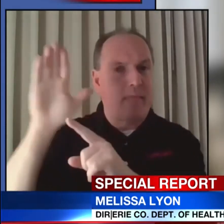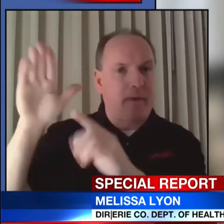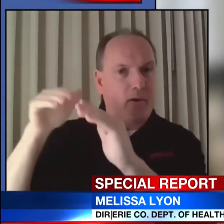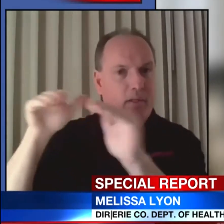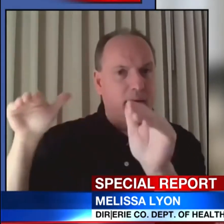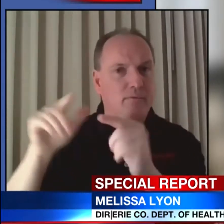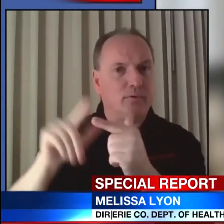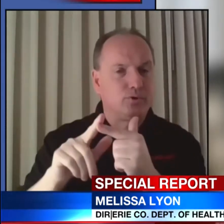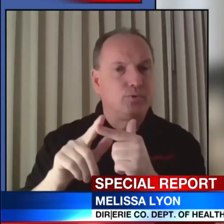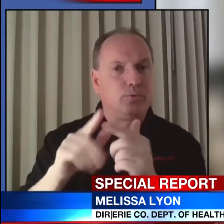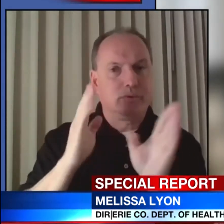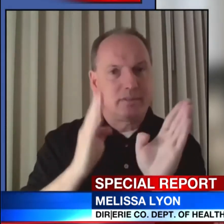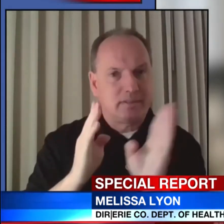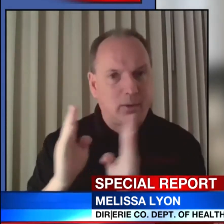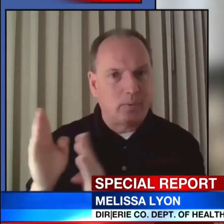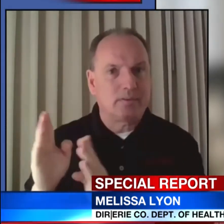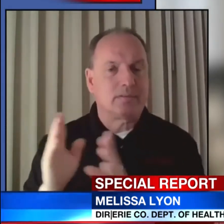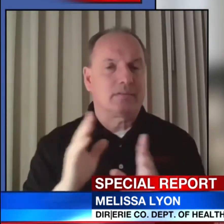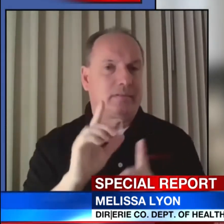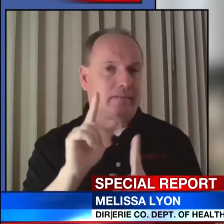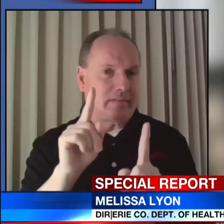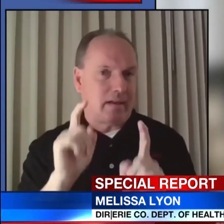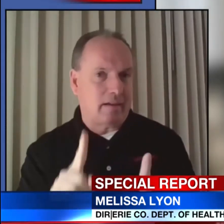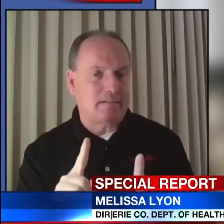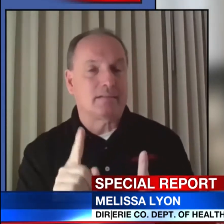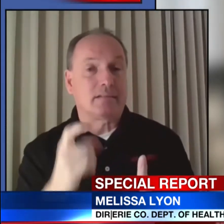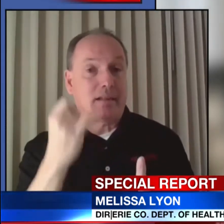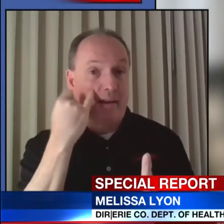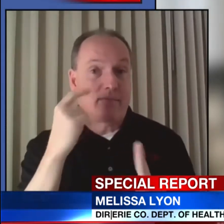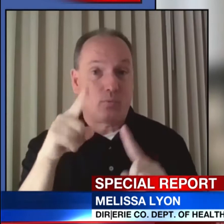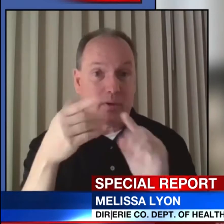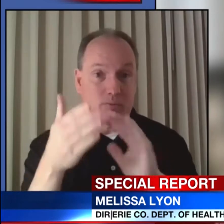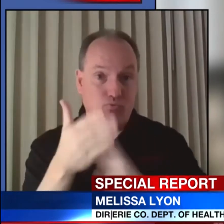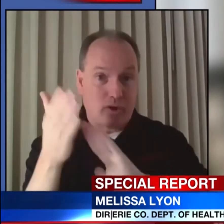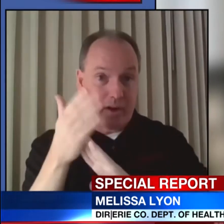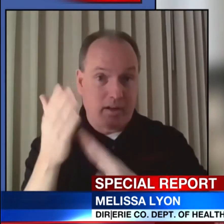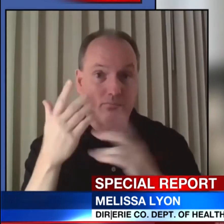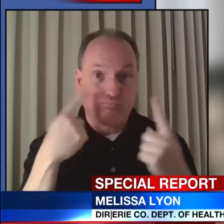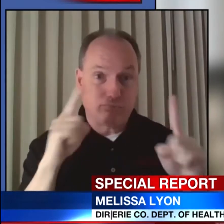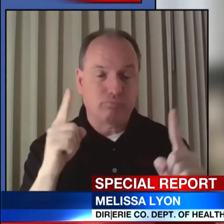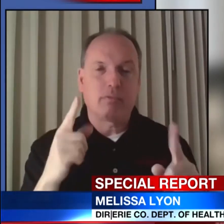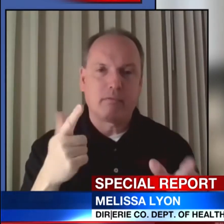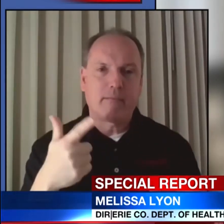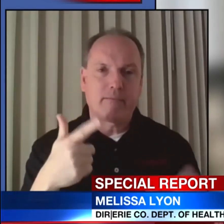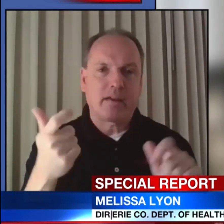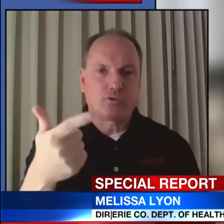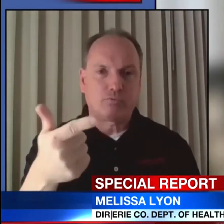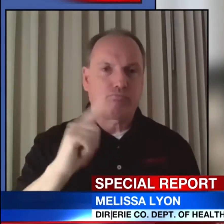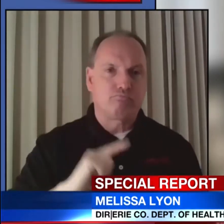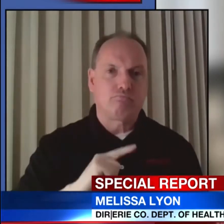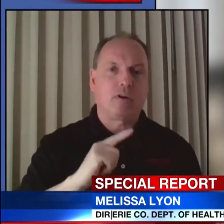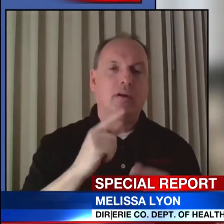CONFIRMATION THAT THE STATE IS LOOKING TO BE ABLE TO DO THE SEQUENCES AT THE STATE